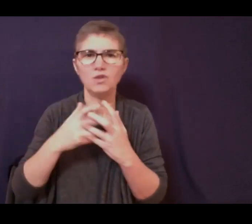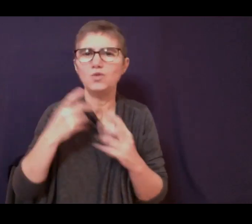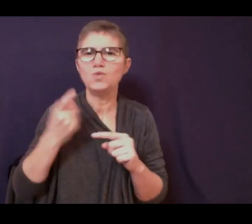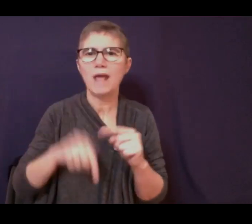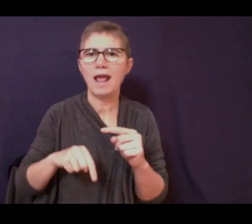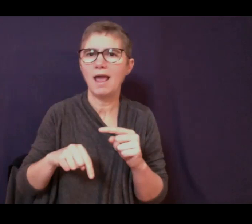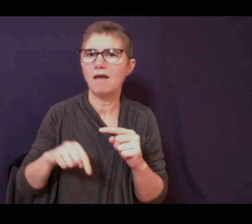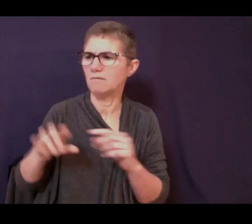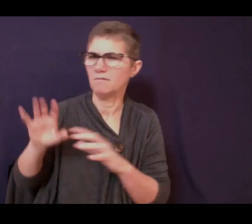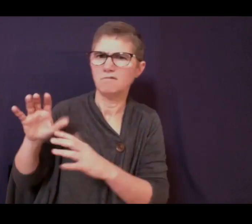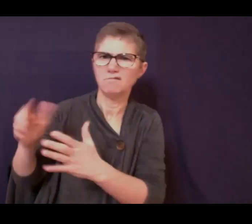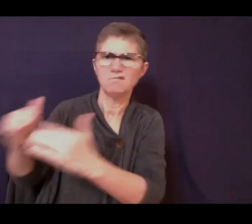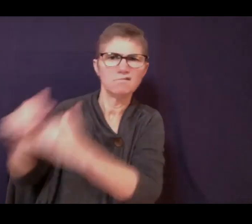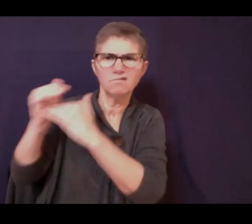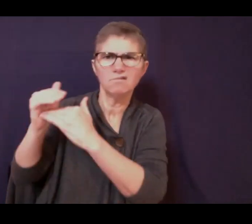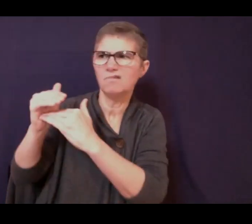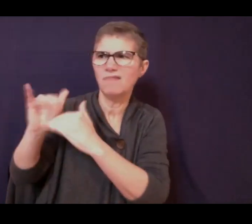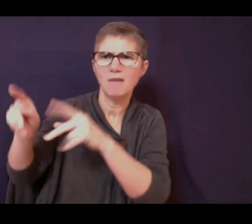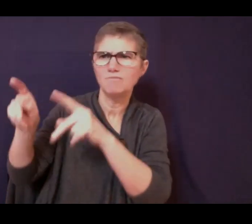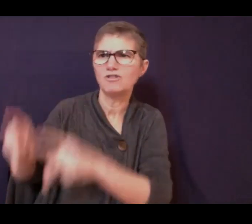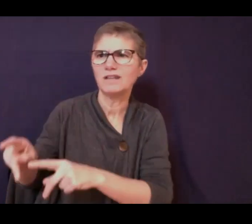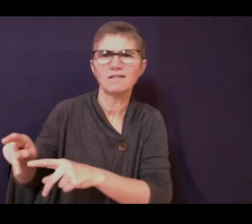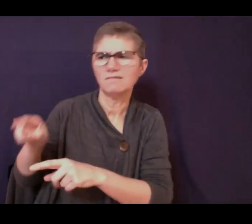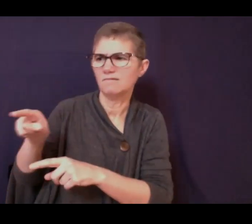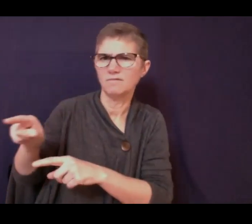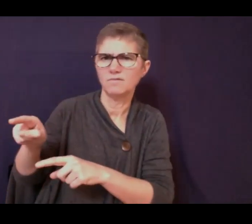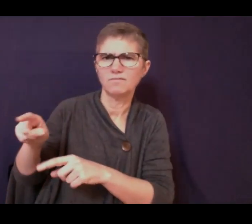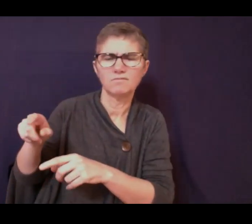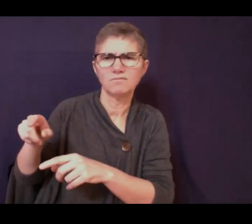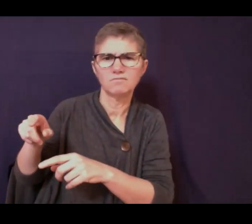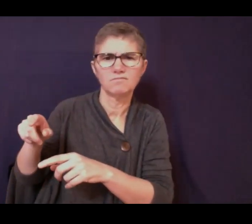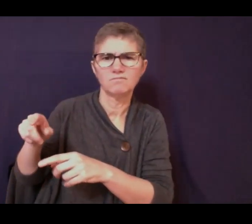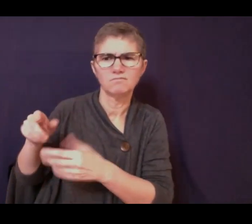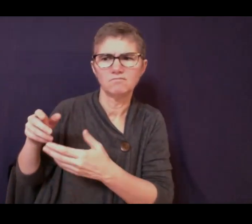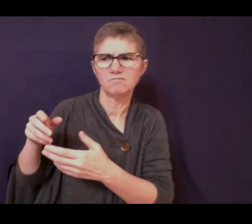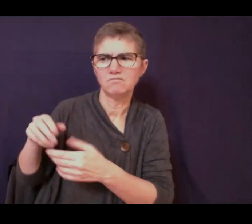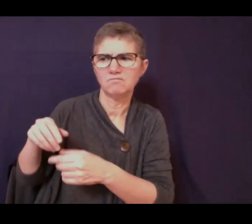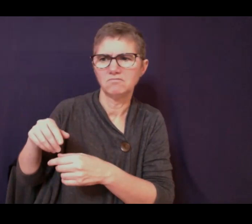can't put so many restrictions on the animal in the workplace that the employee's use of the